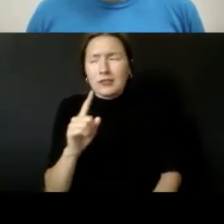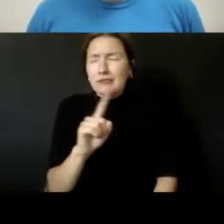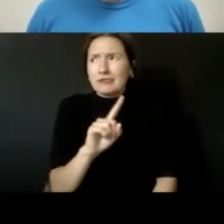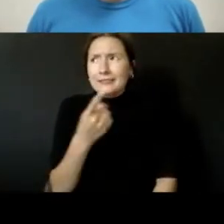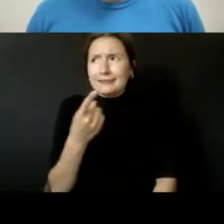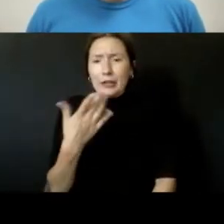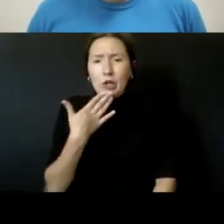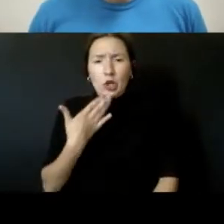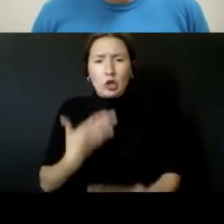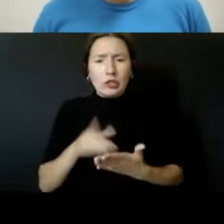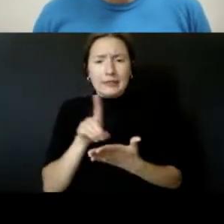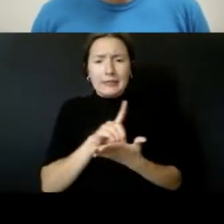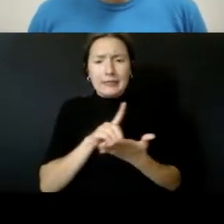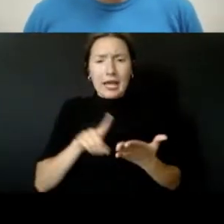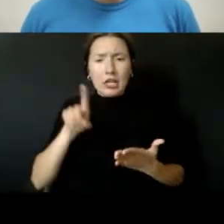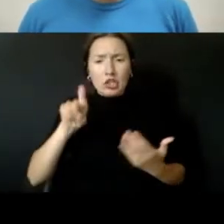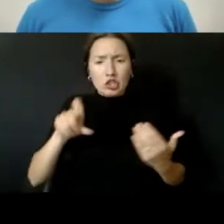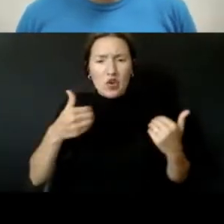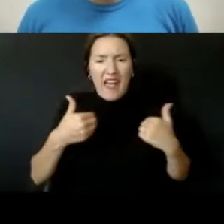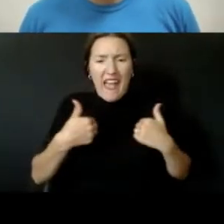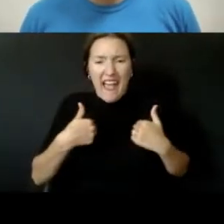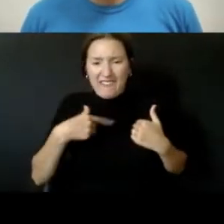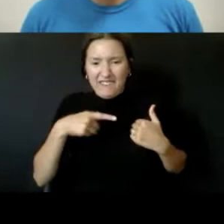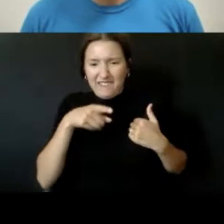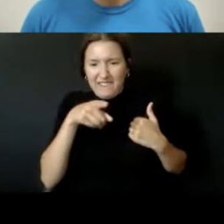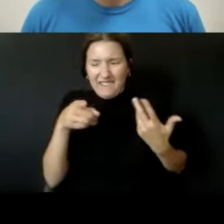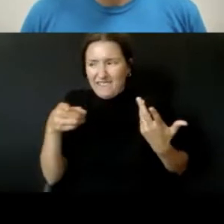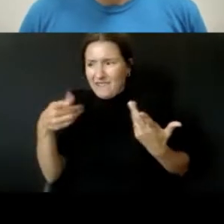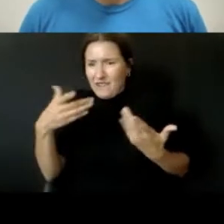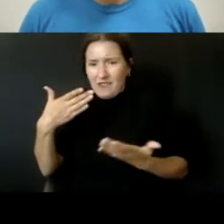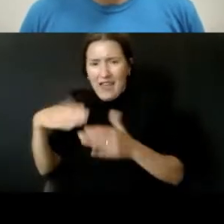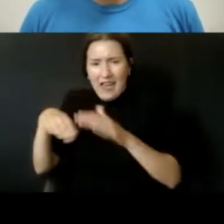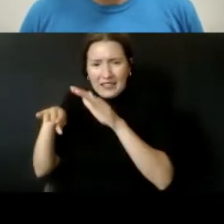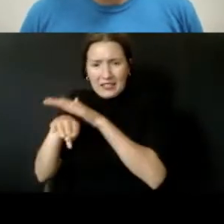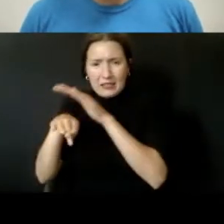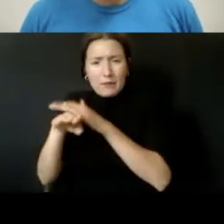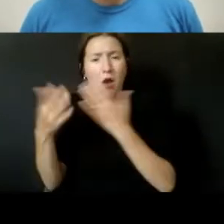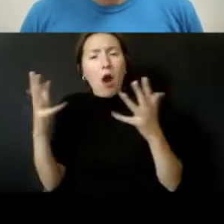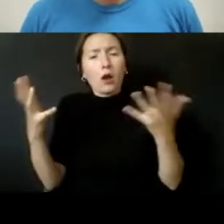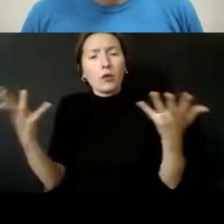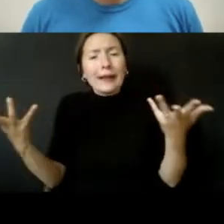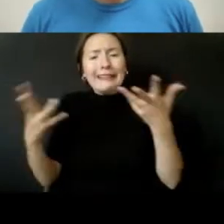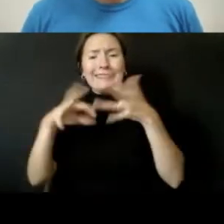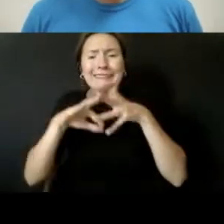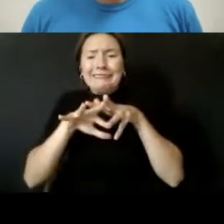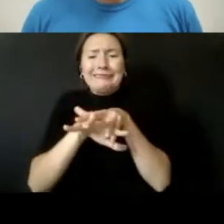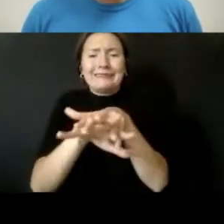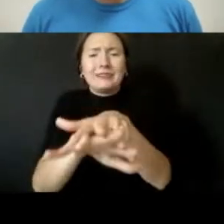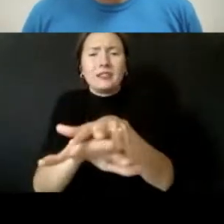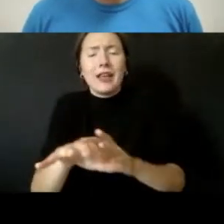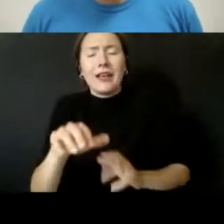add that or add accessibility as a an add-on or some kind of extra feature that costs more is also